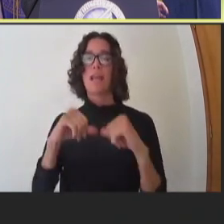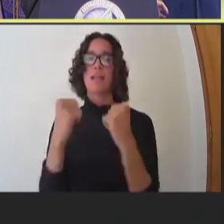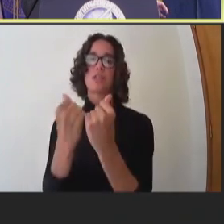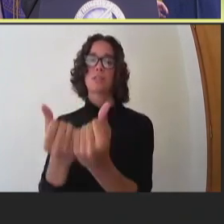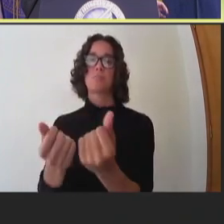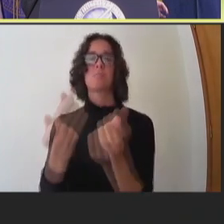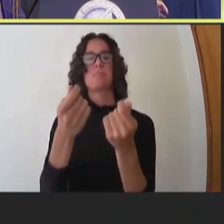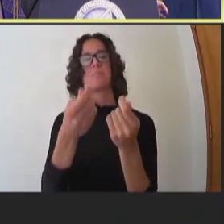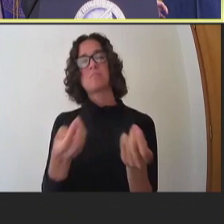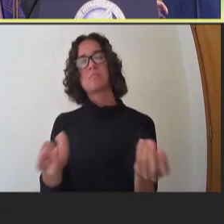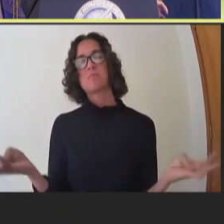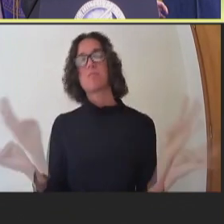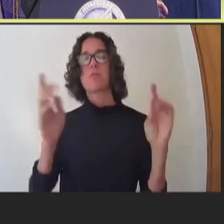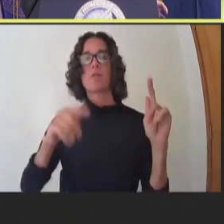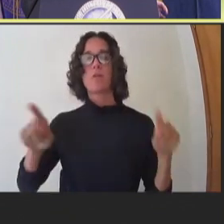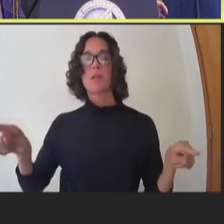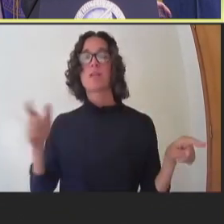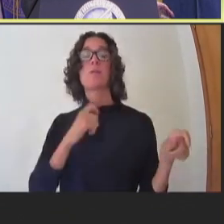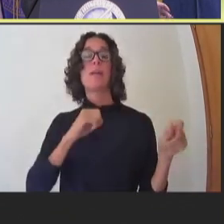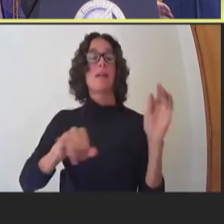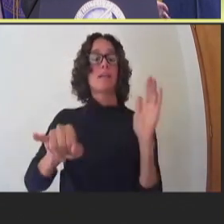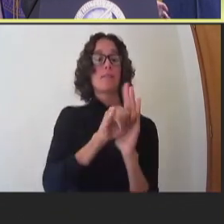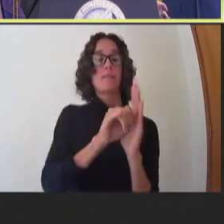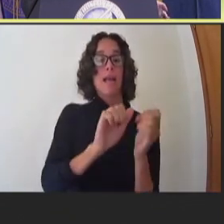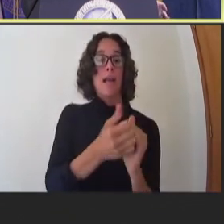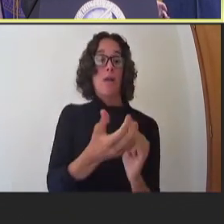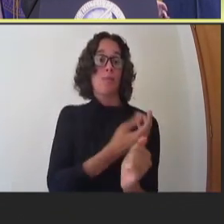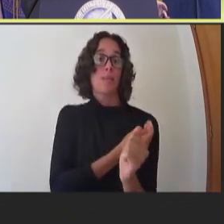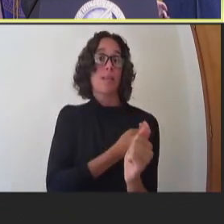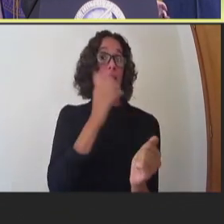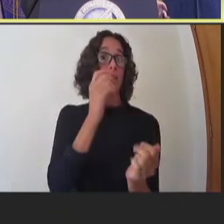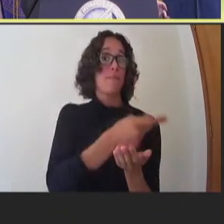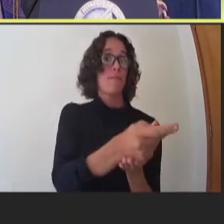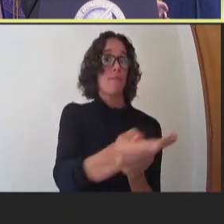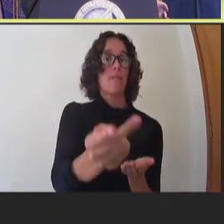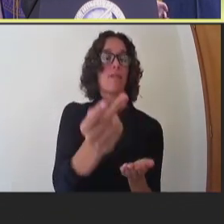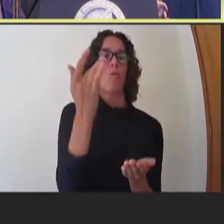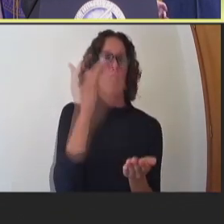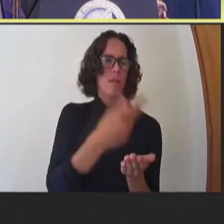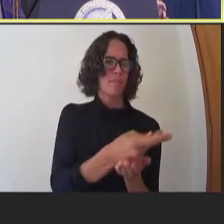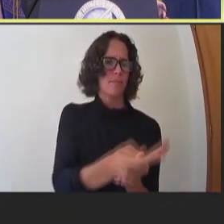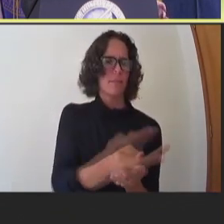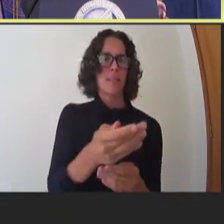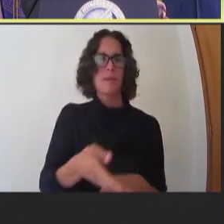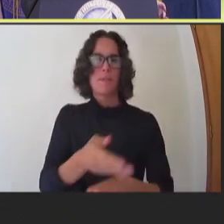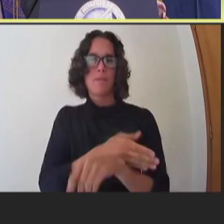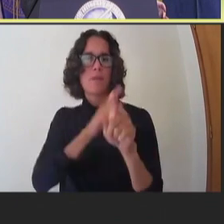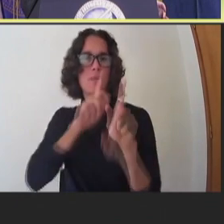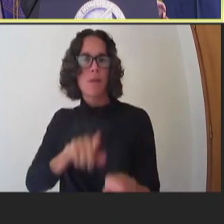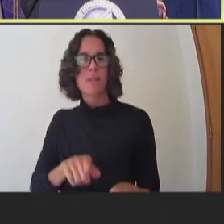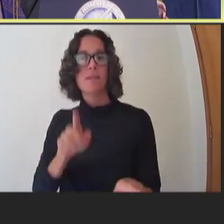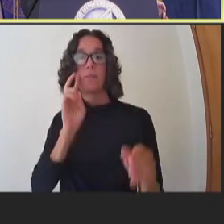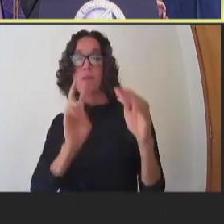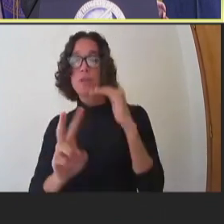areas of inadequate vaccine uptake, improving outbreak responses, predicting trends and more.